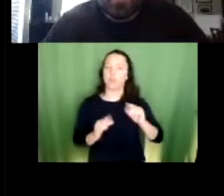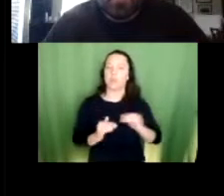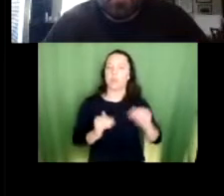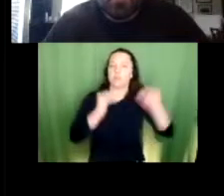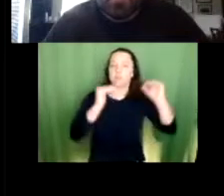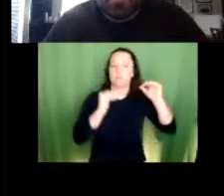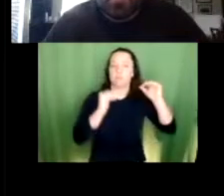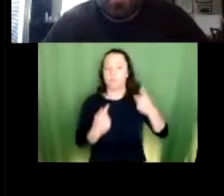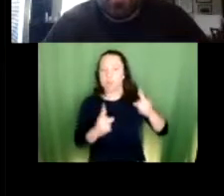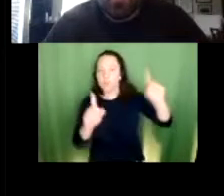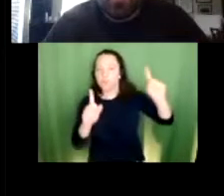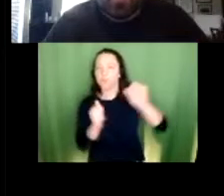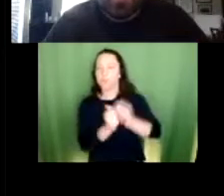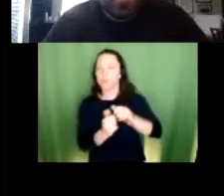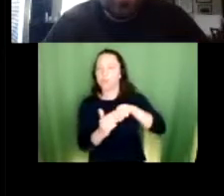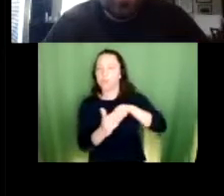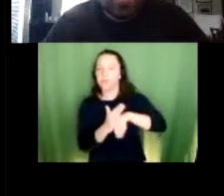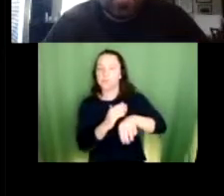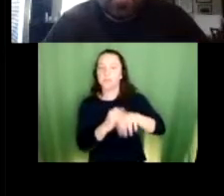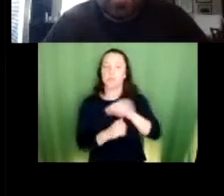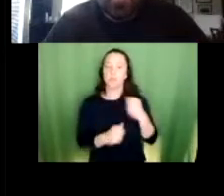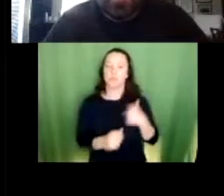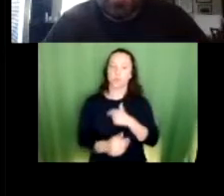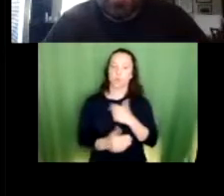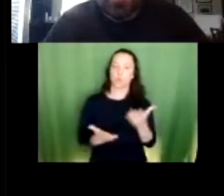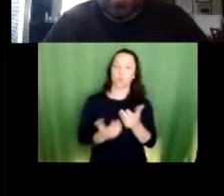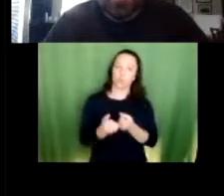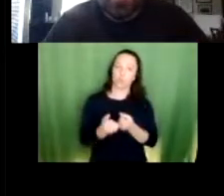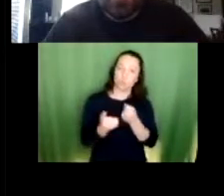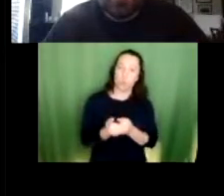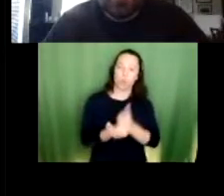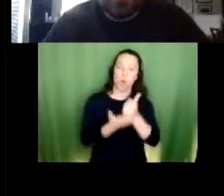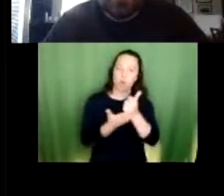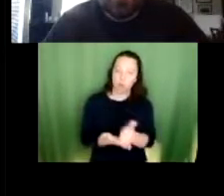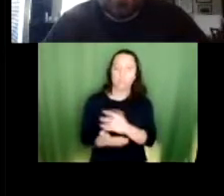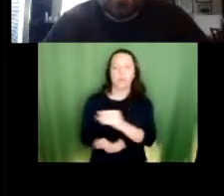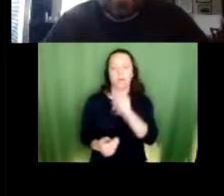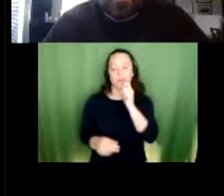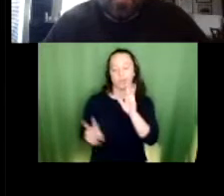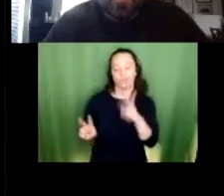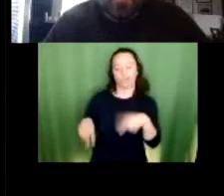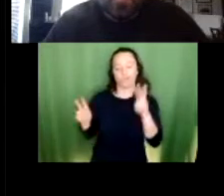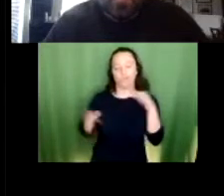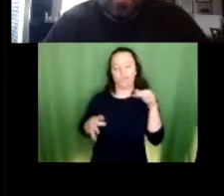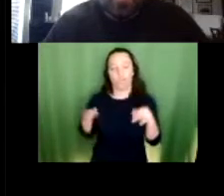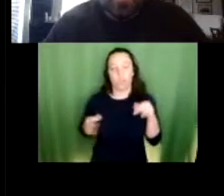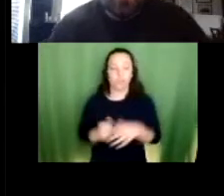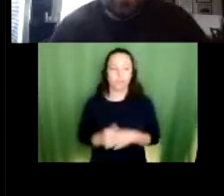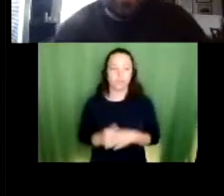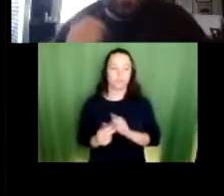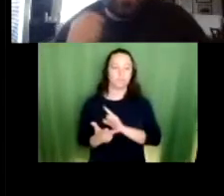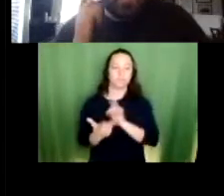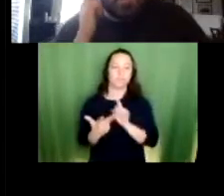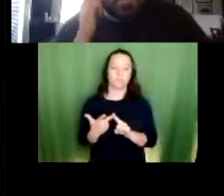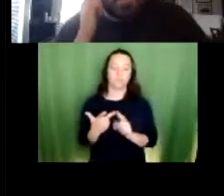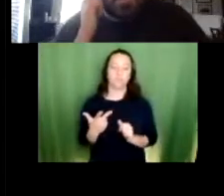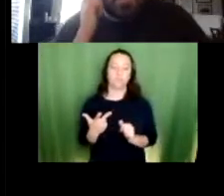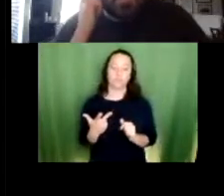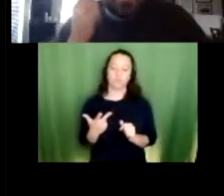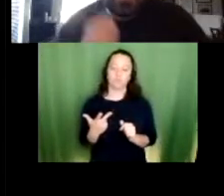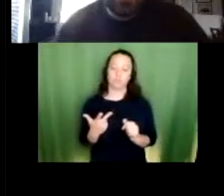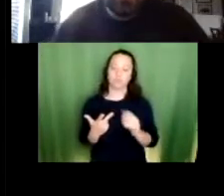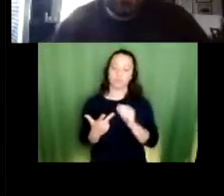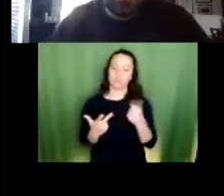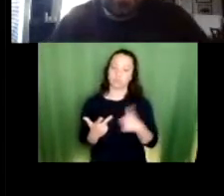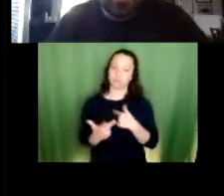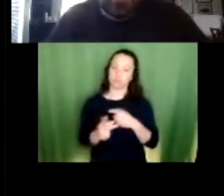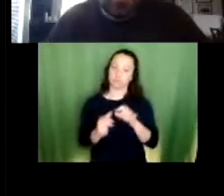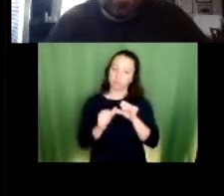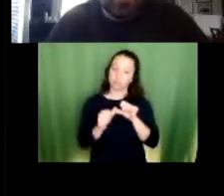We are here to help and not to judge. We are diligent in studying and researching our resources